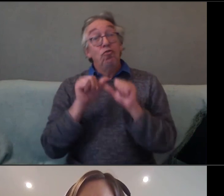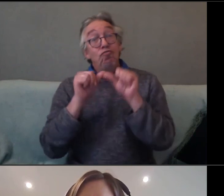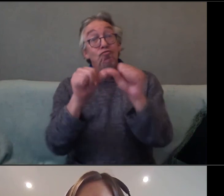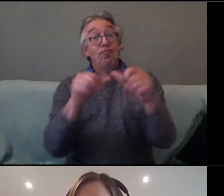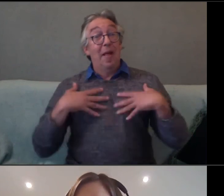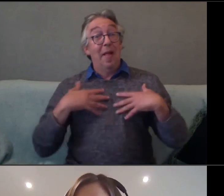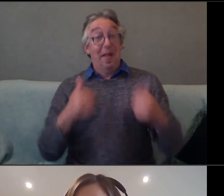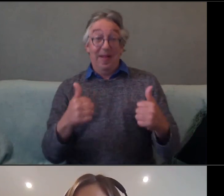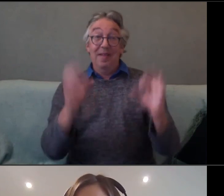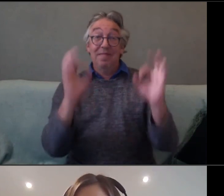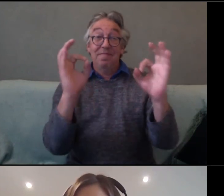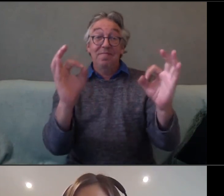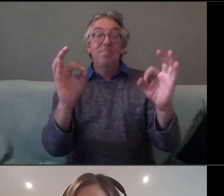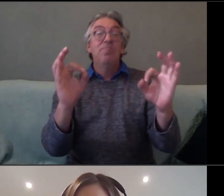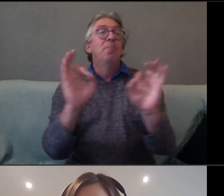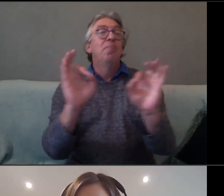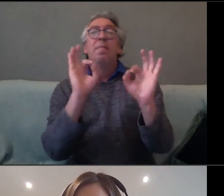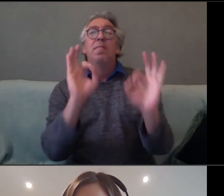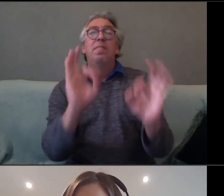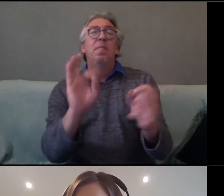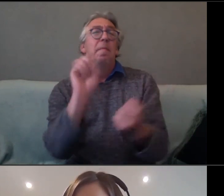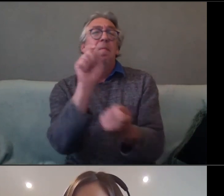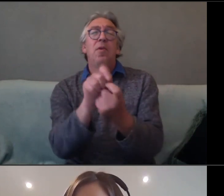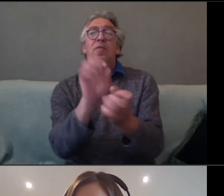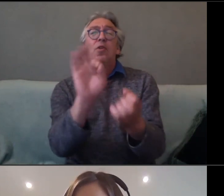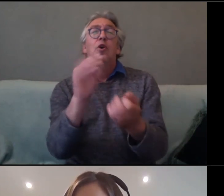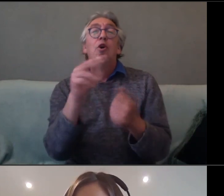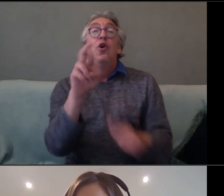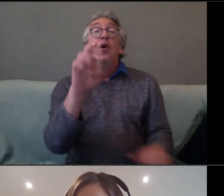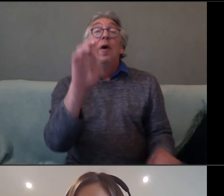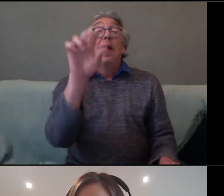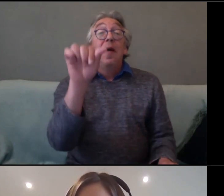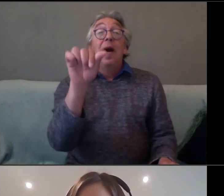Perfect, thank you, Rea. And everyone for being here today.